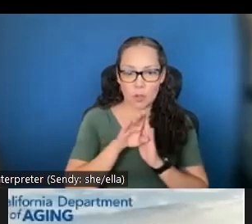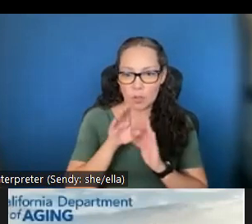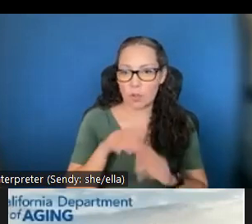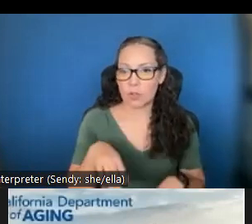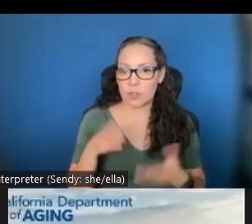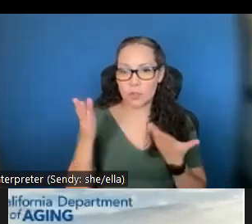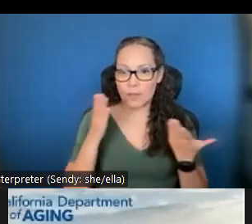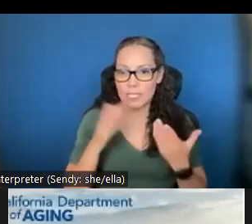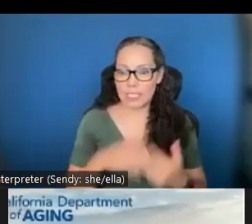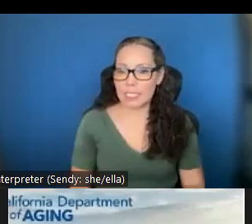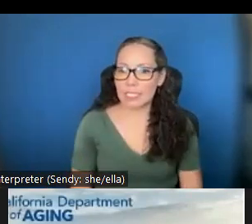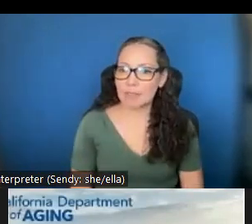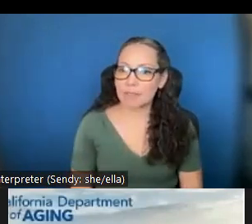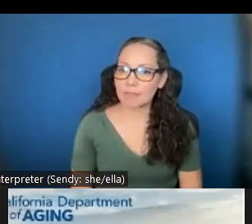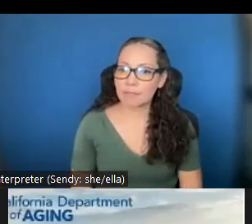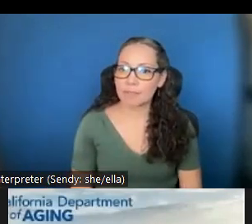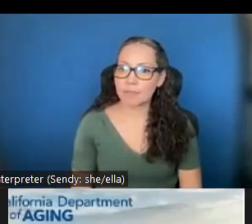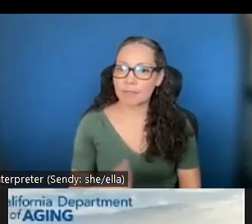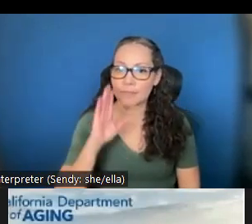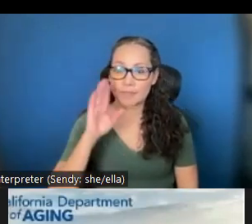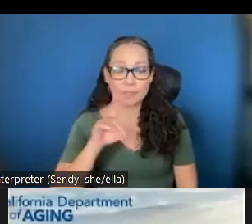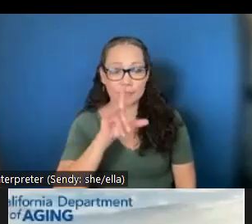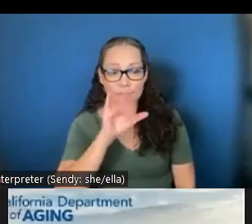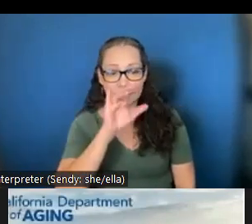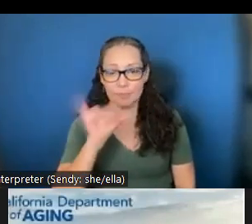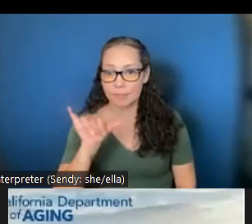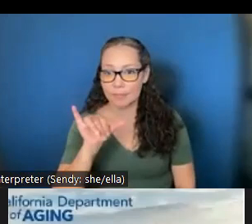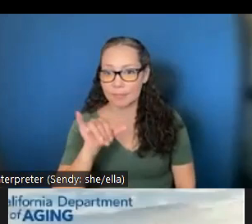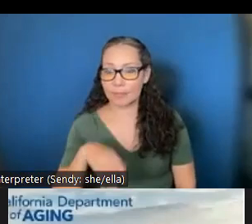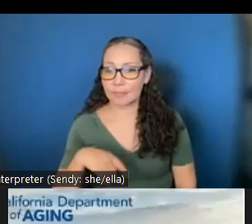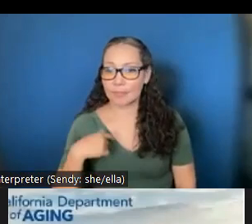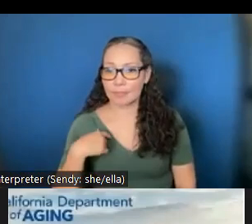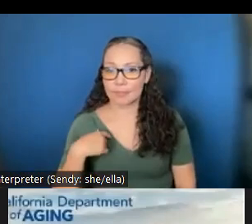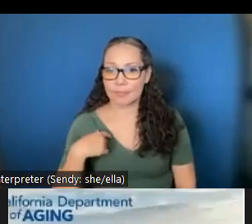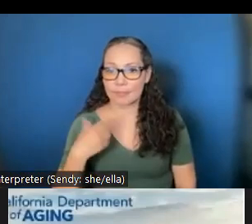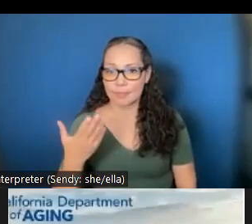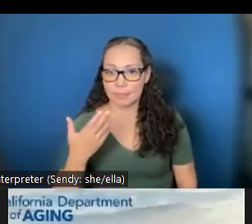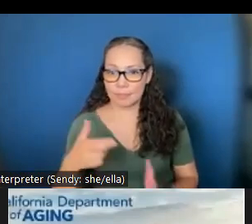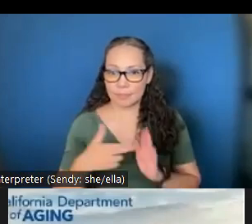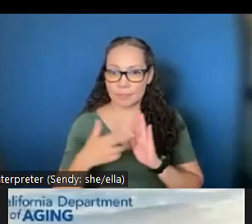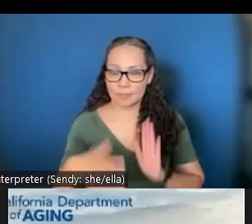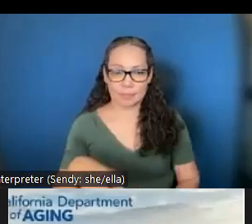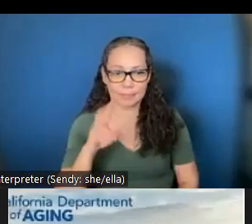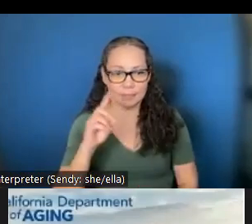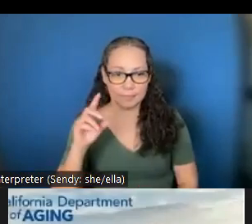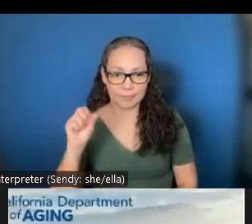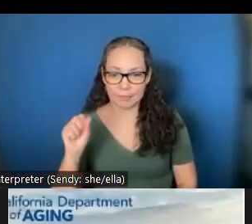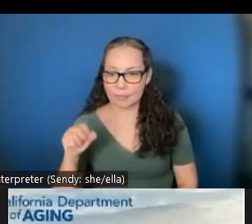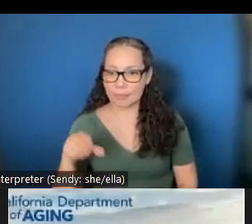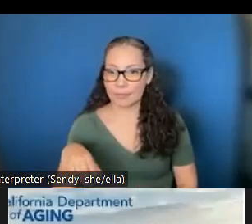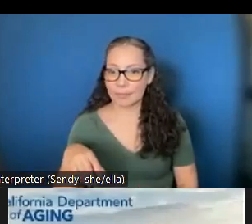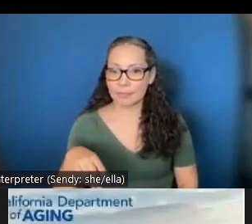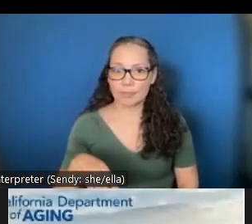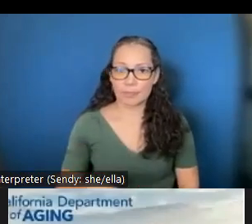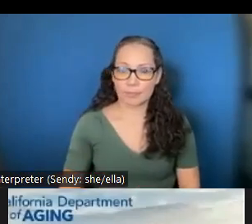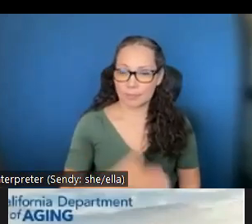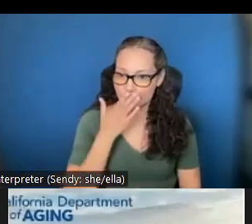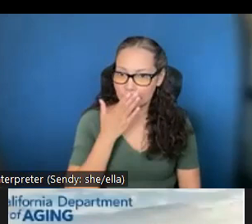I'm Lucy ezu I'm representing Lani Walters thank you Lucy good to have you here uh next we have